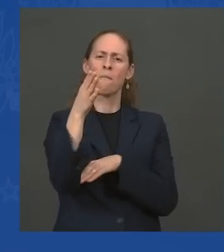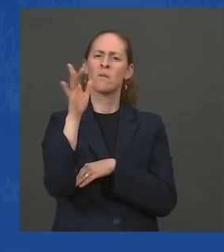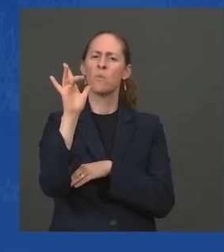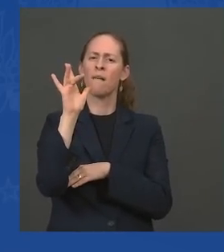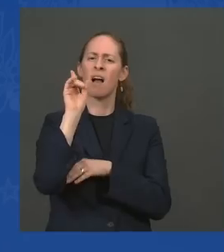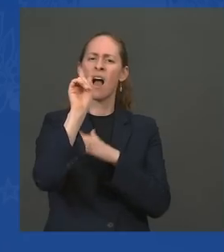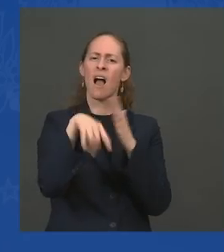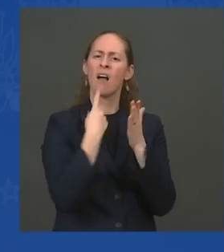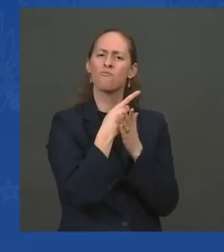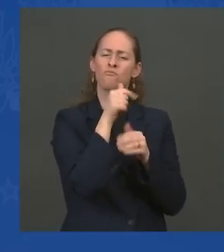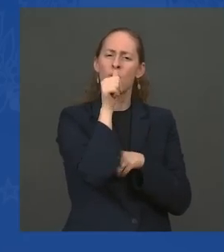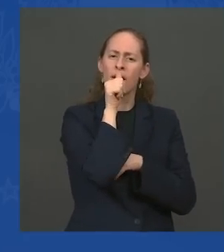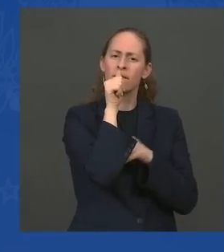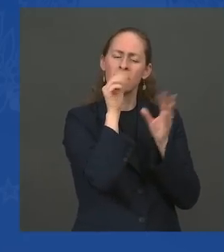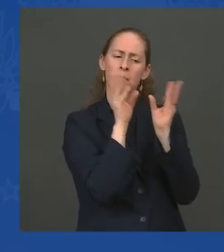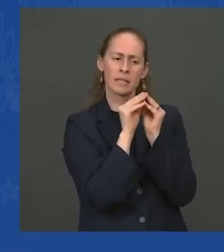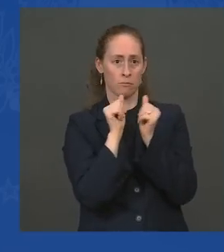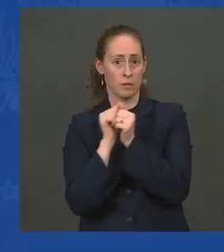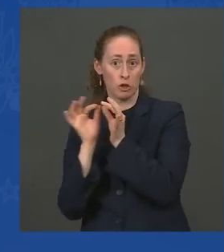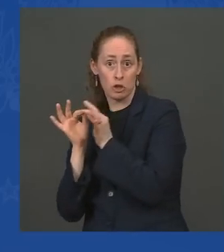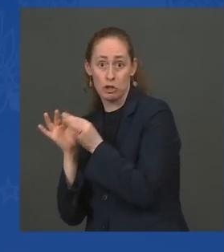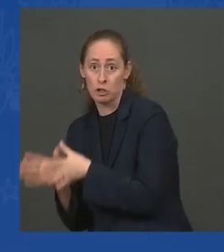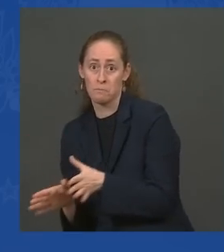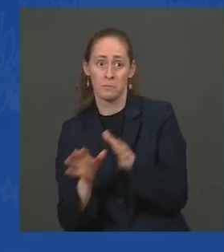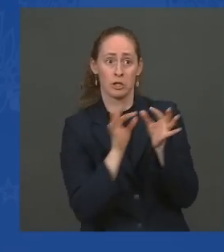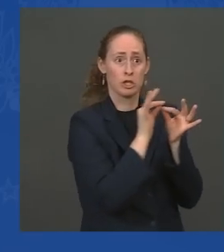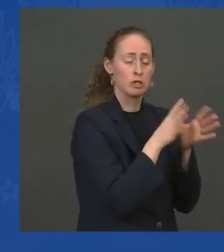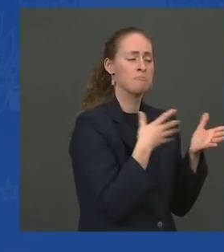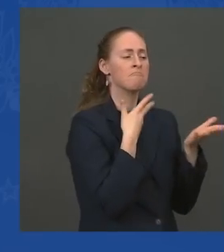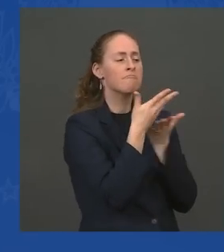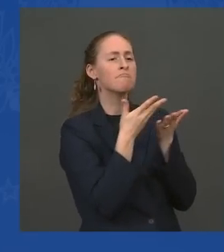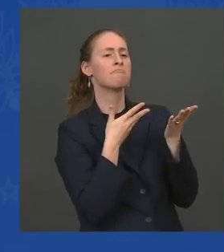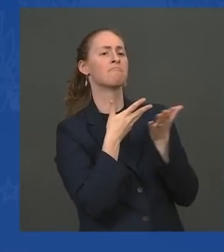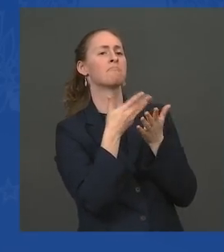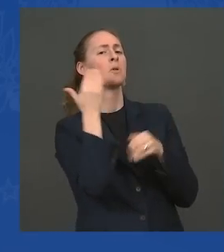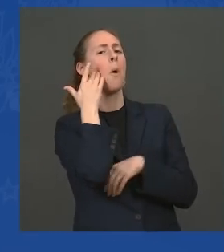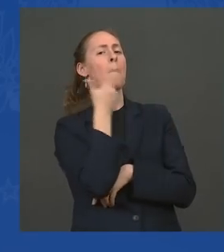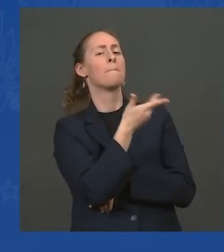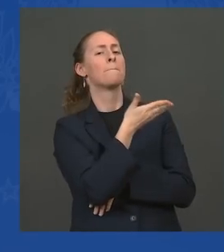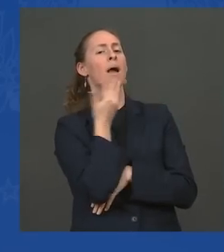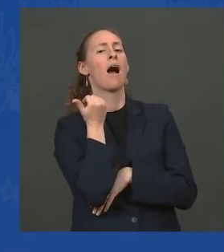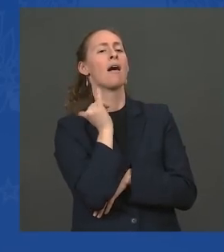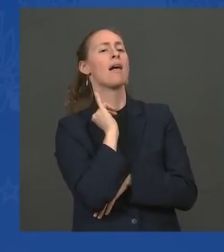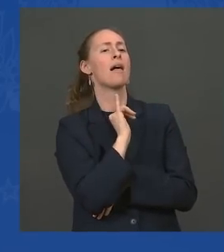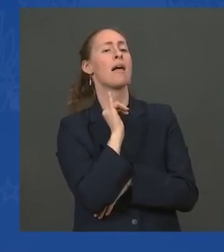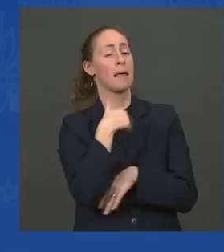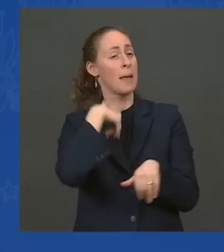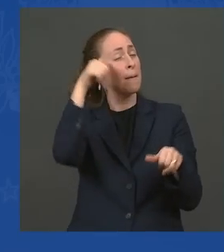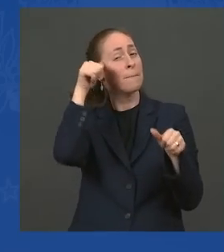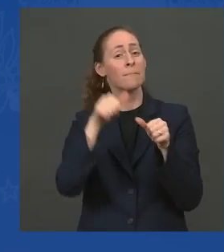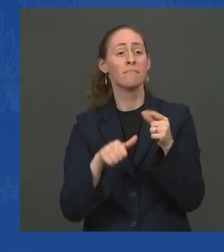We got to know one another. Well, guess what? He turned to me one day -- this is the God's truth --